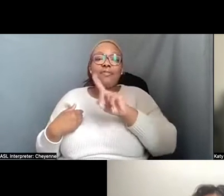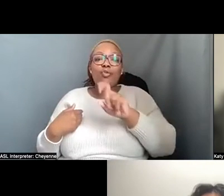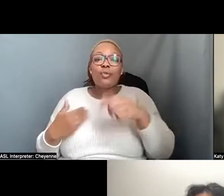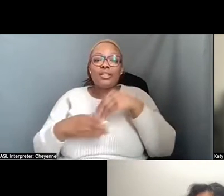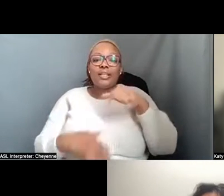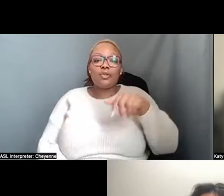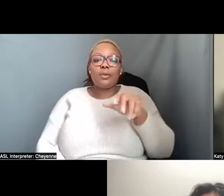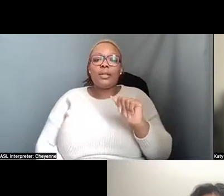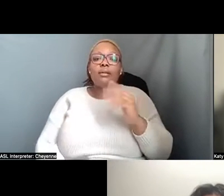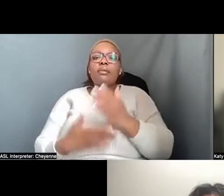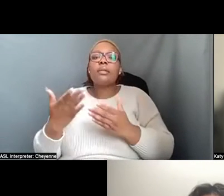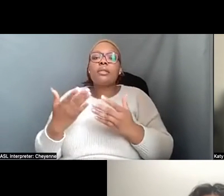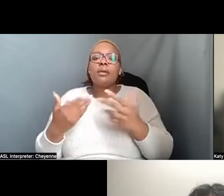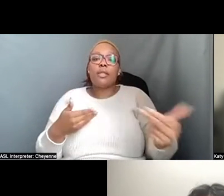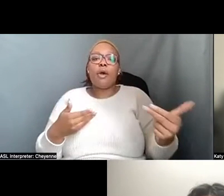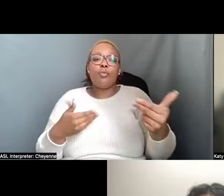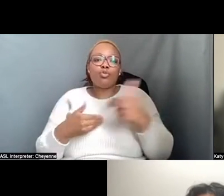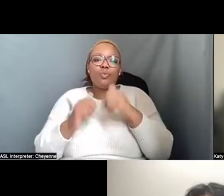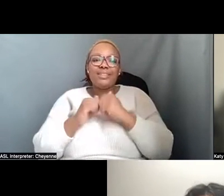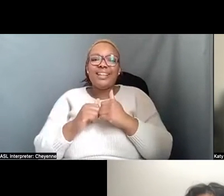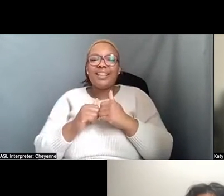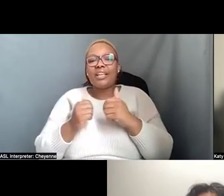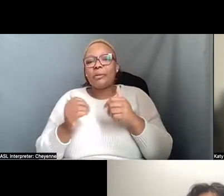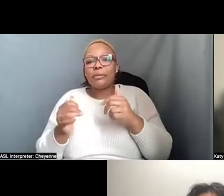because they sort of pertain to the same thing.